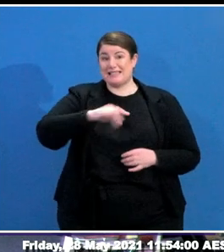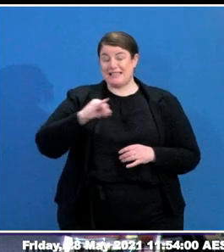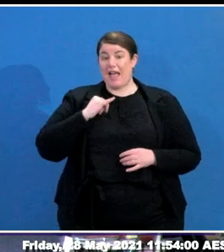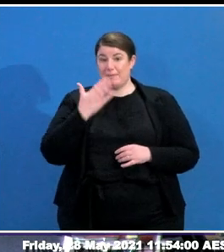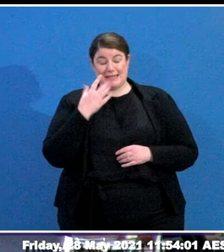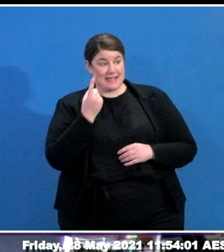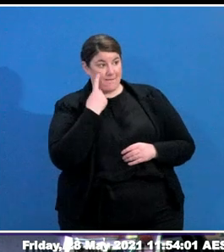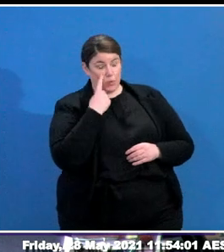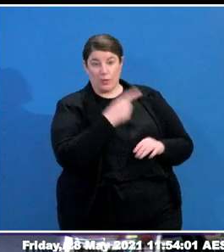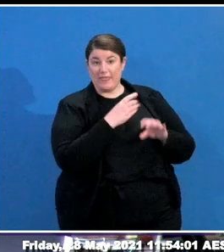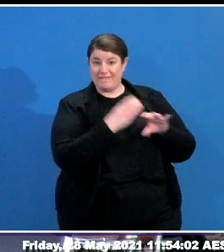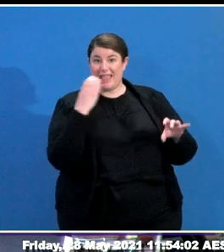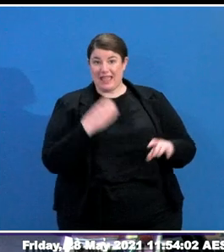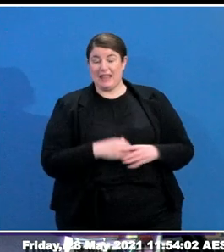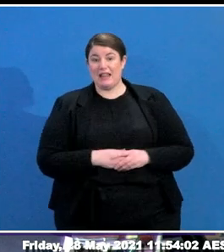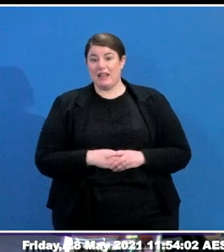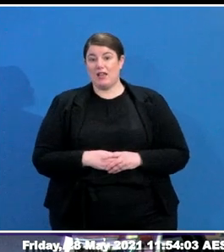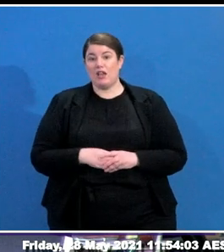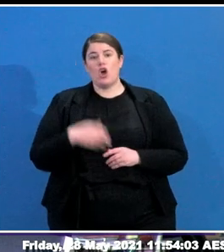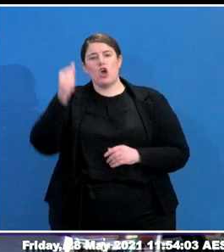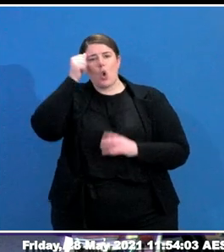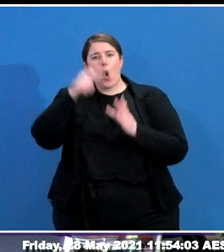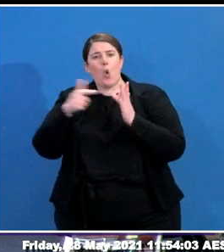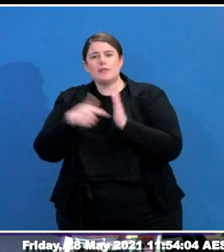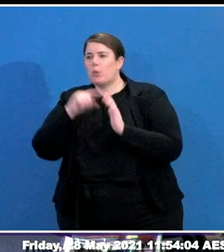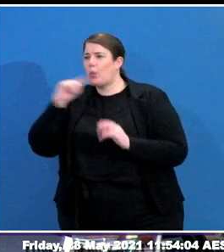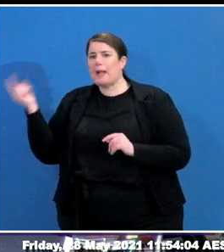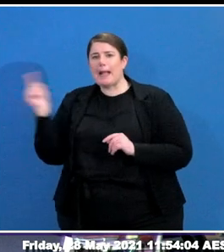more than --- I understand an OT is going to look at it, but it will most